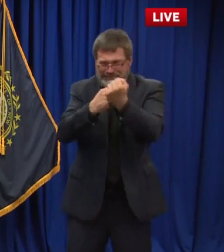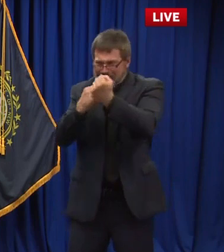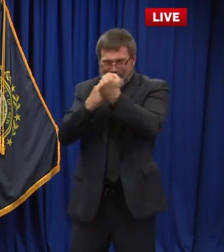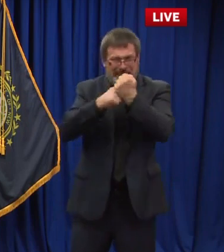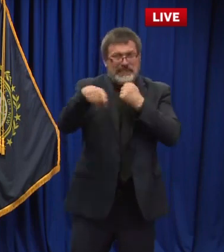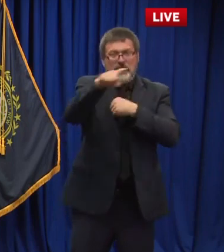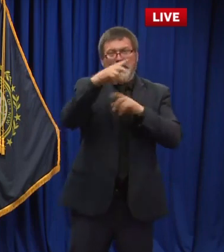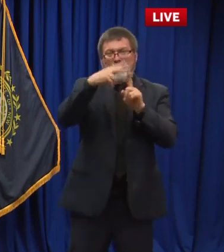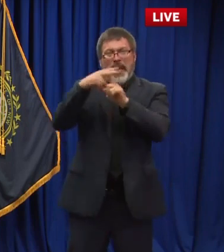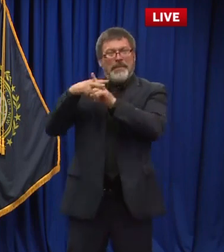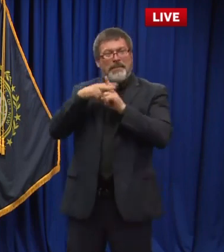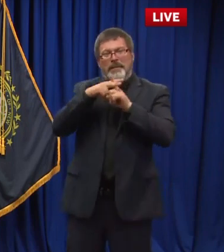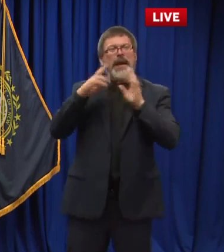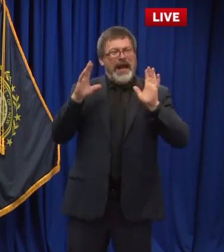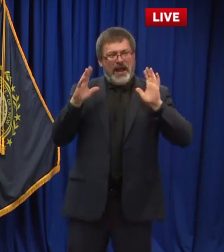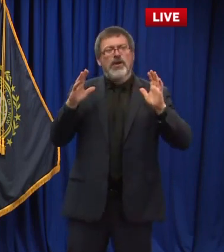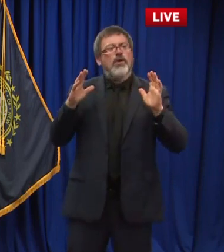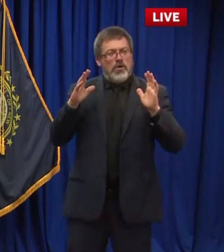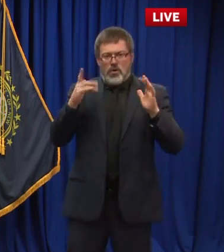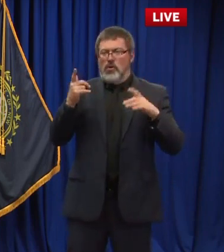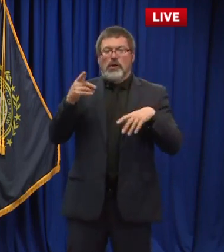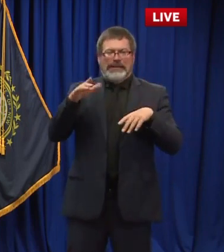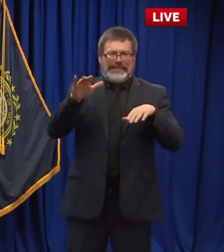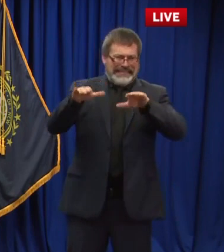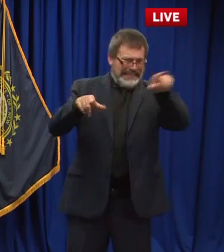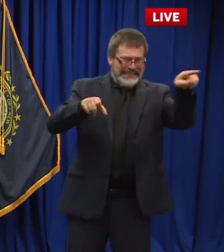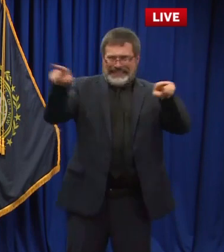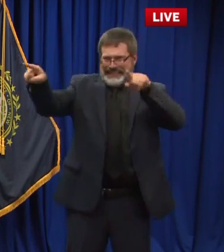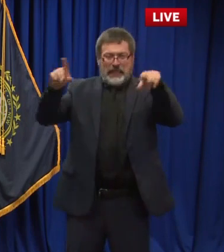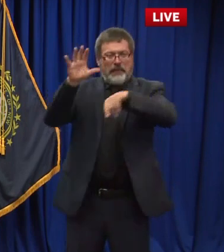EMPLOYMENT NUMBERS, THE DEPARTMENT OF LABOR, EVERYBODY COMING TOGETHER.